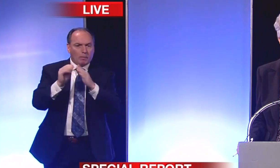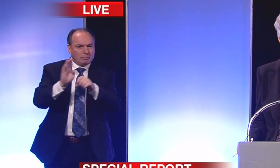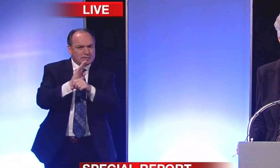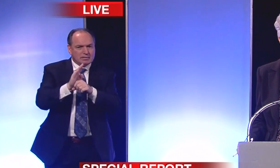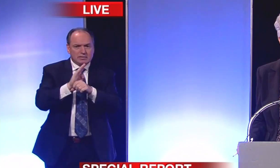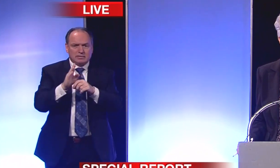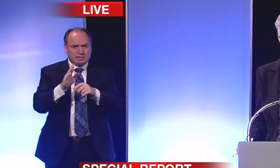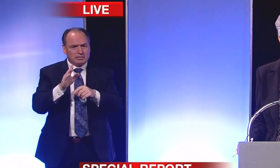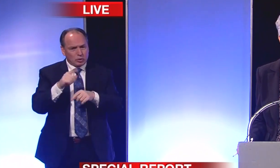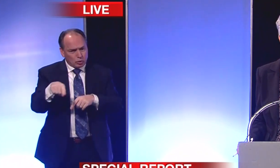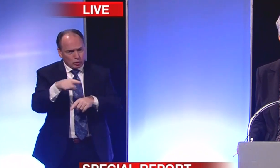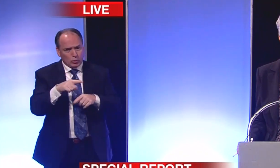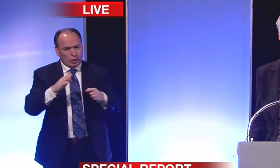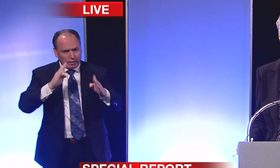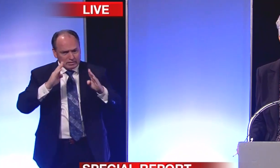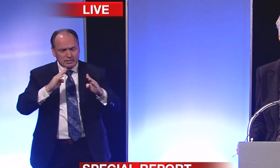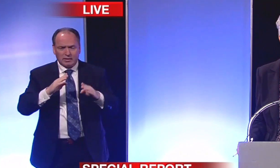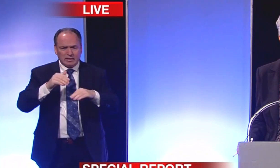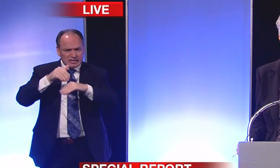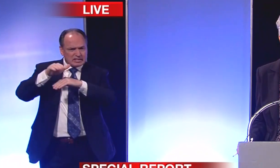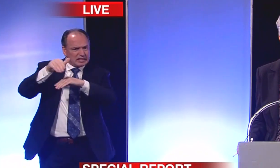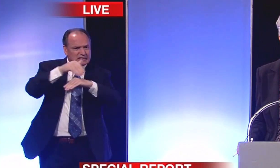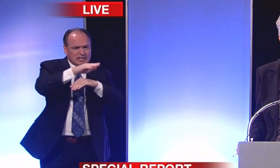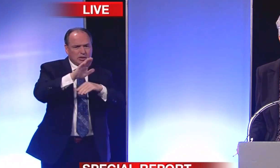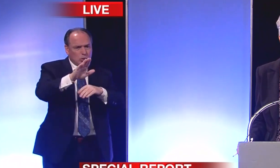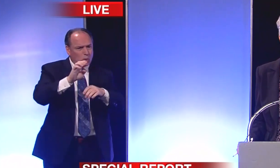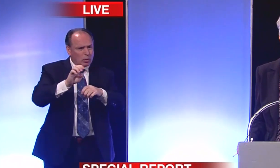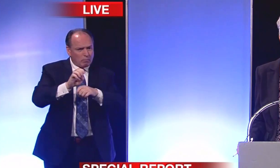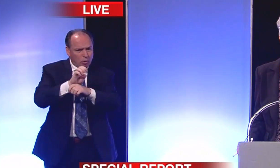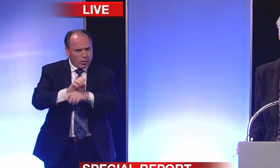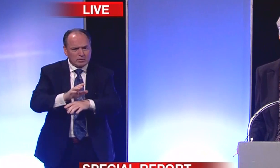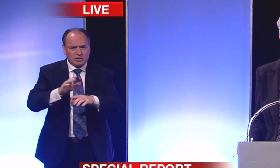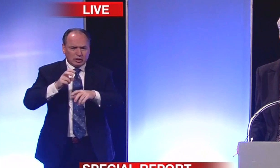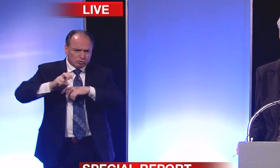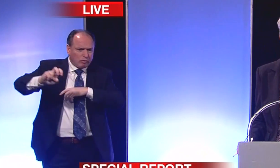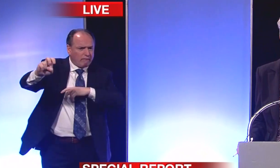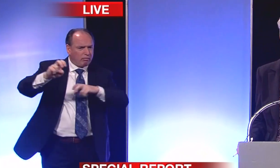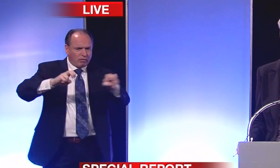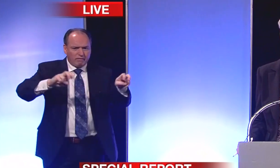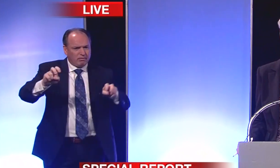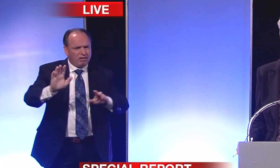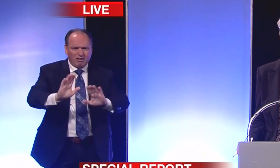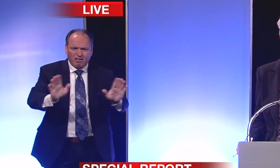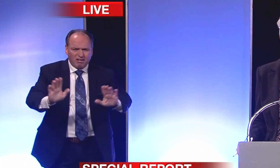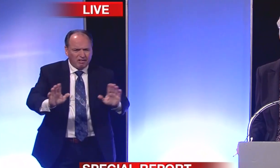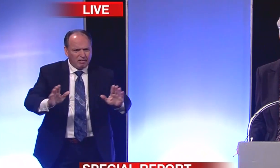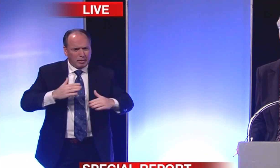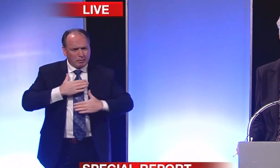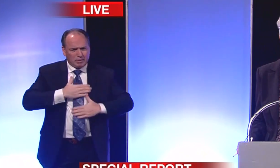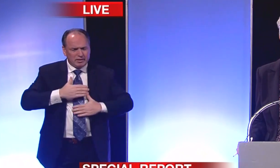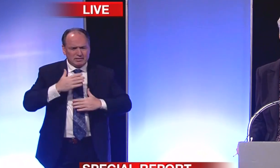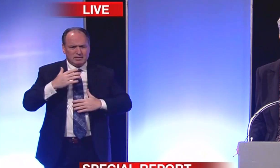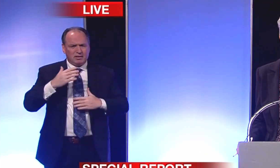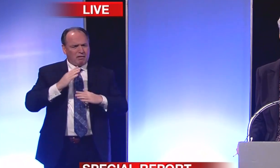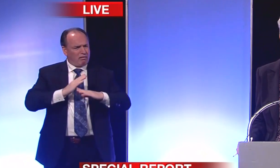PEOPLE TRAVELING OUTSIDE OF THE COMMUNITY AND BRINGING COVID-19 BACK IN HERE.